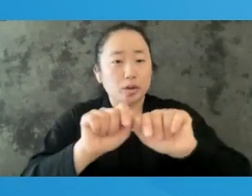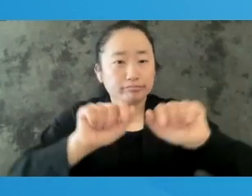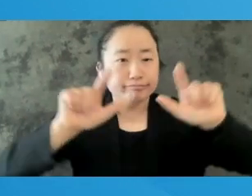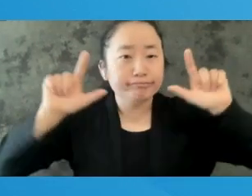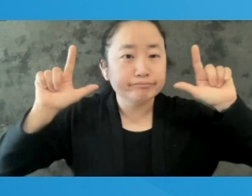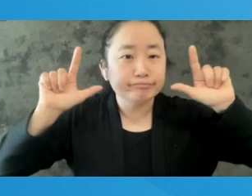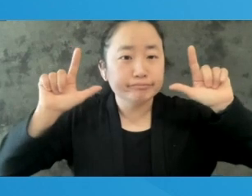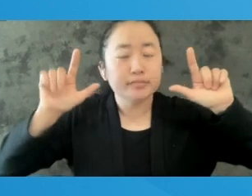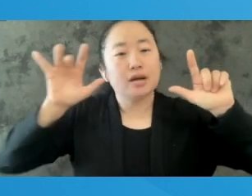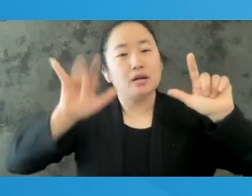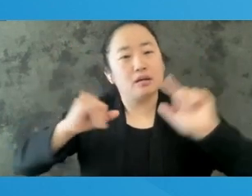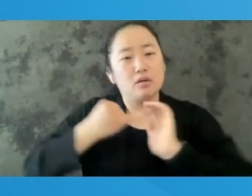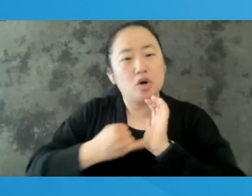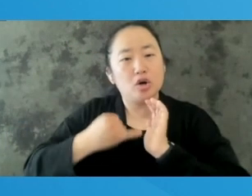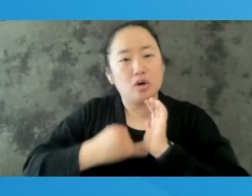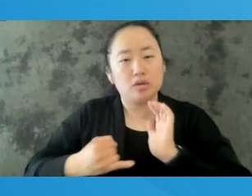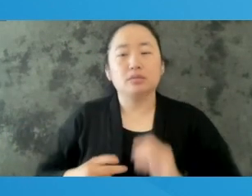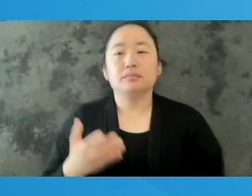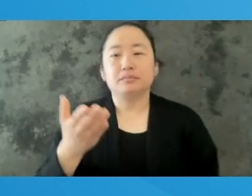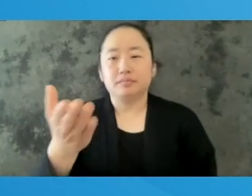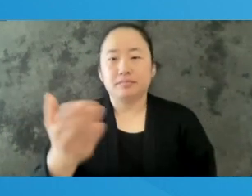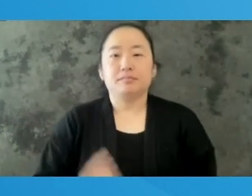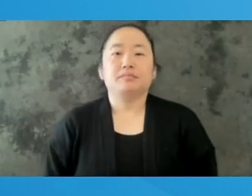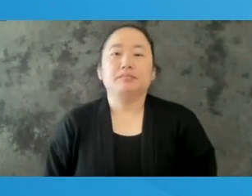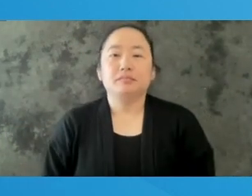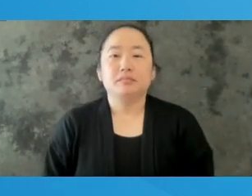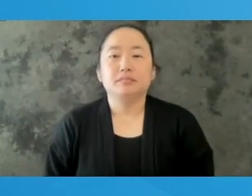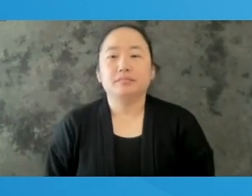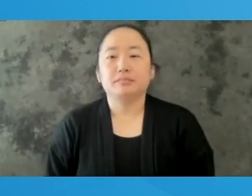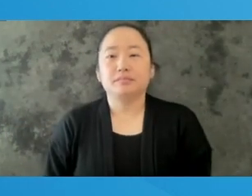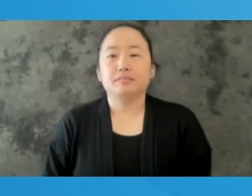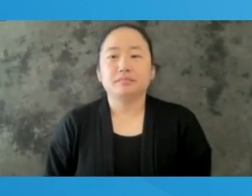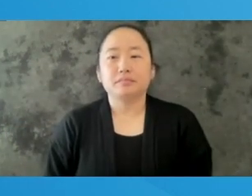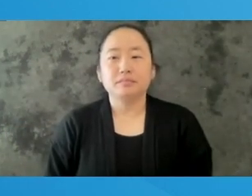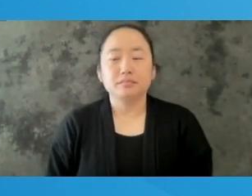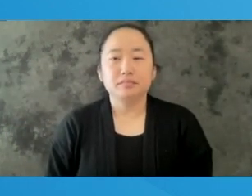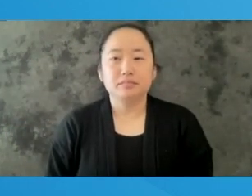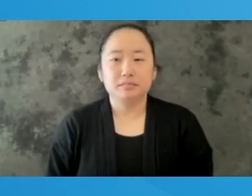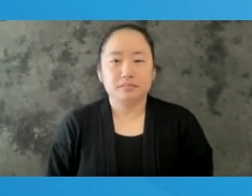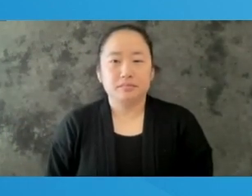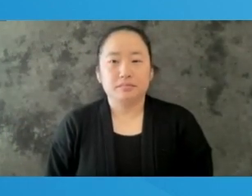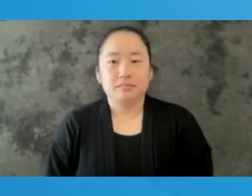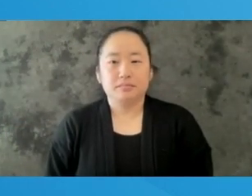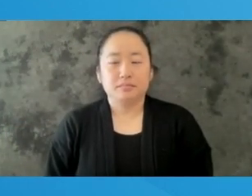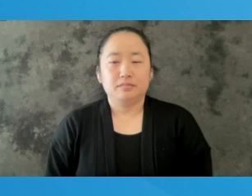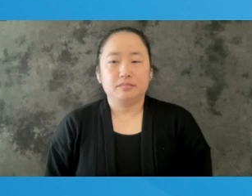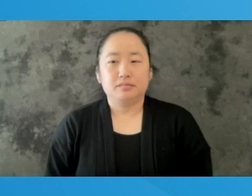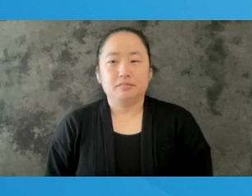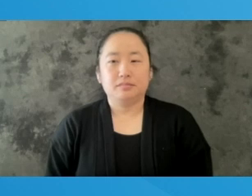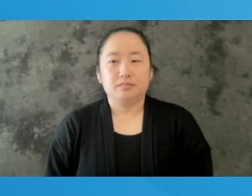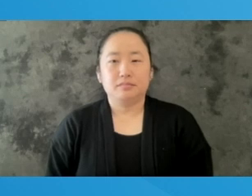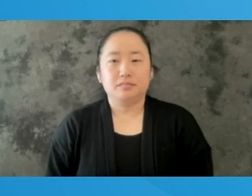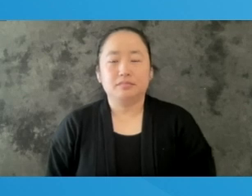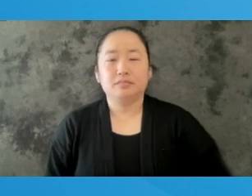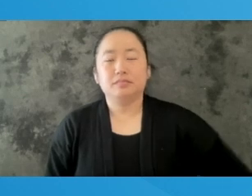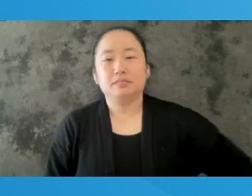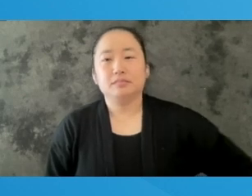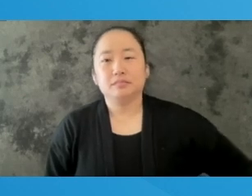So, next slide, please. OK. So, I'd invite you to take...